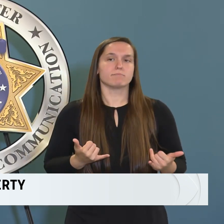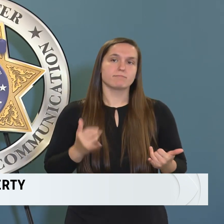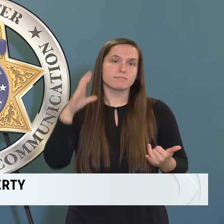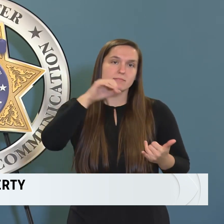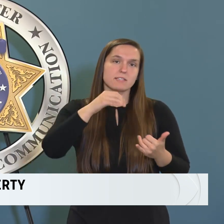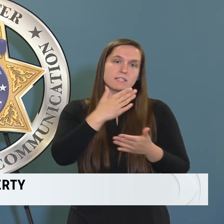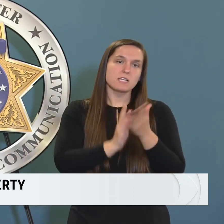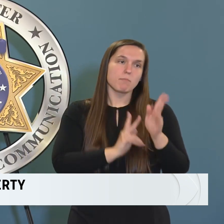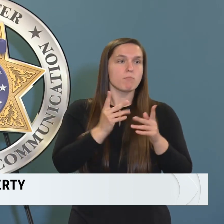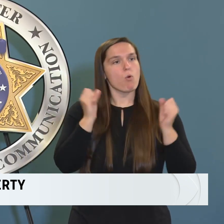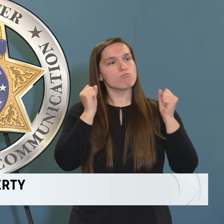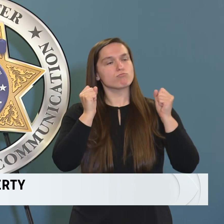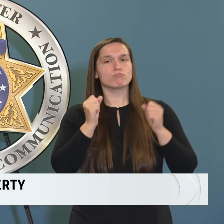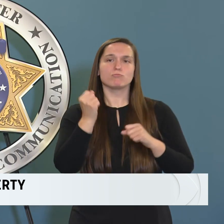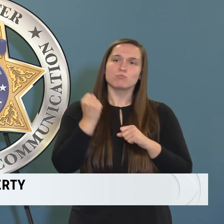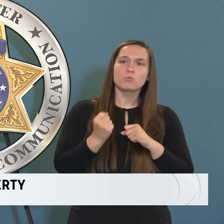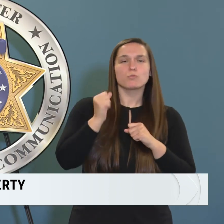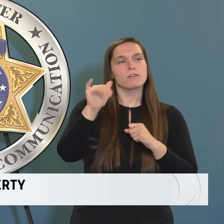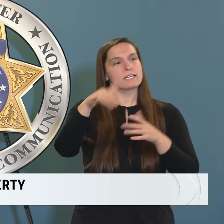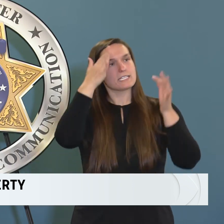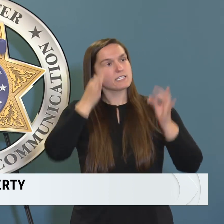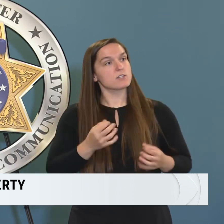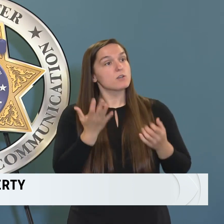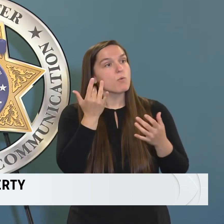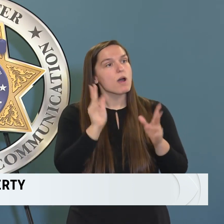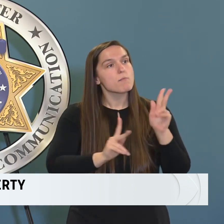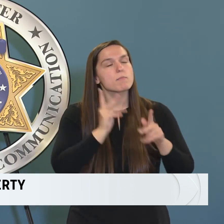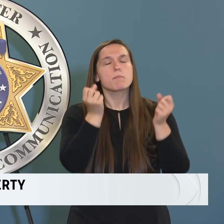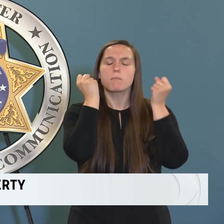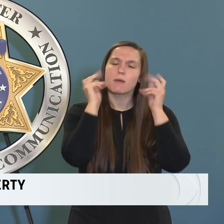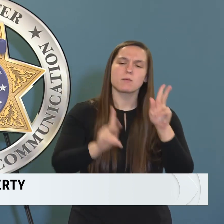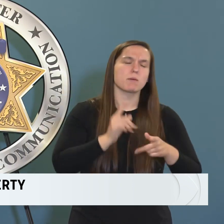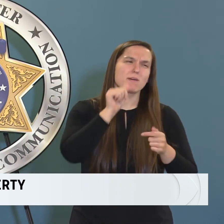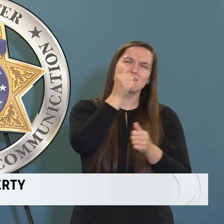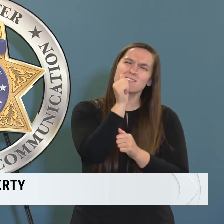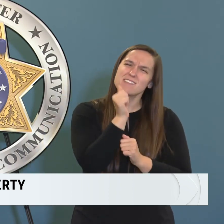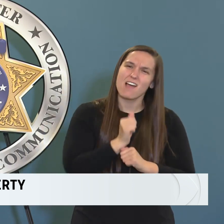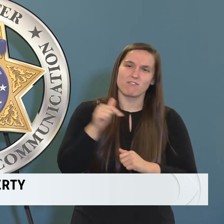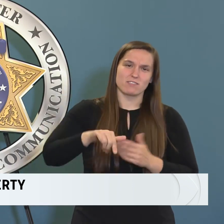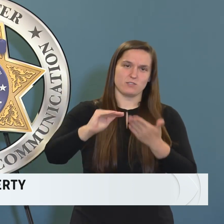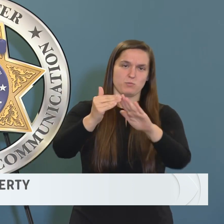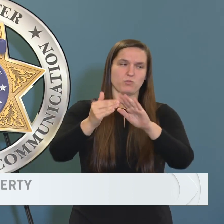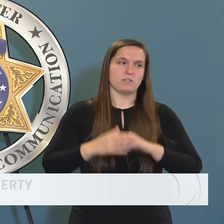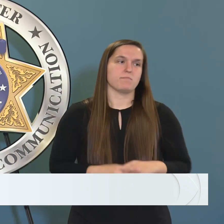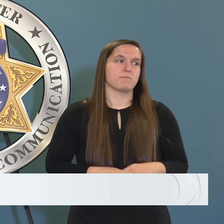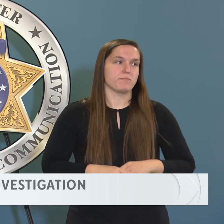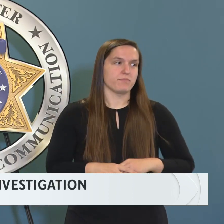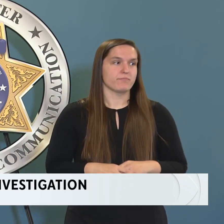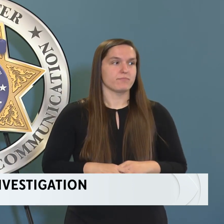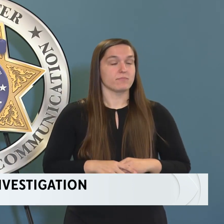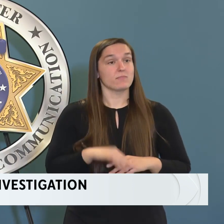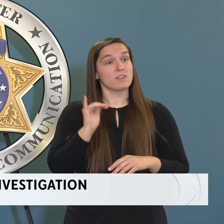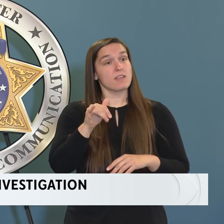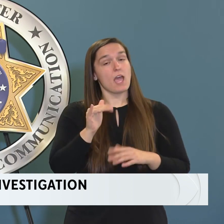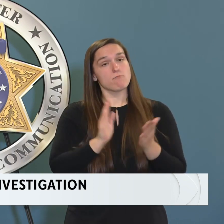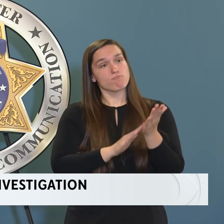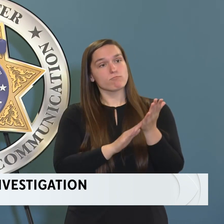EXHAUSTIVE INVESTIGATION THAT WAS CONDUCTED HERE. IF WE WERE TO TELL YOU WE ARE FILING PEOPLE WOULD CHEER THAT